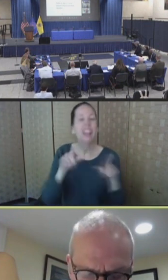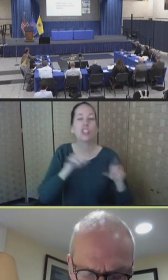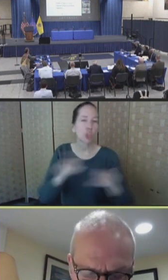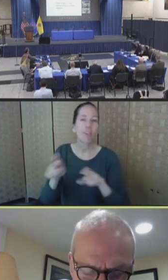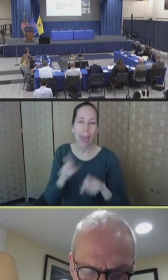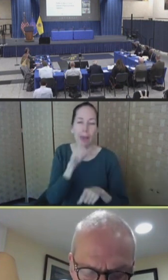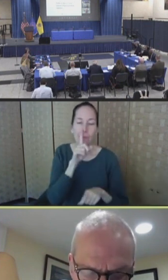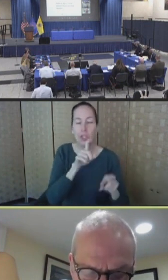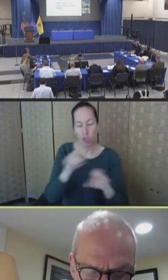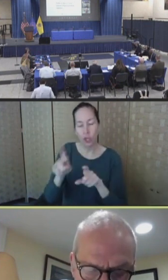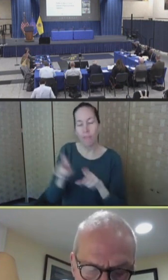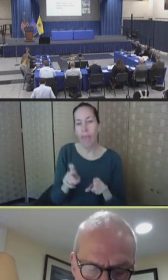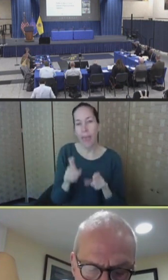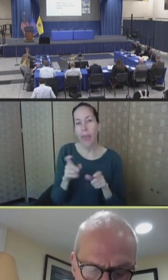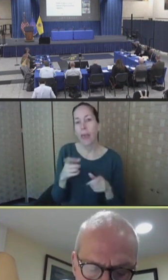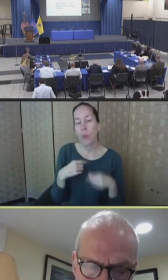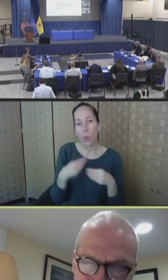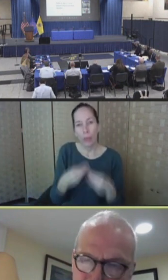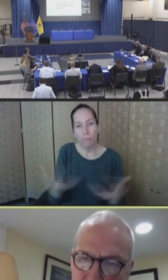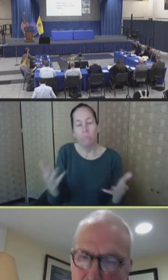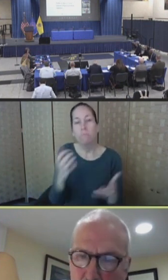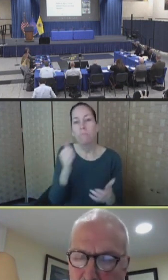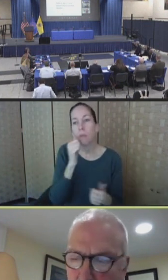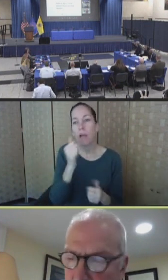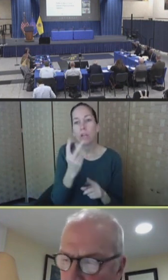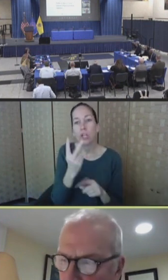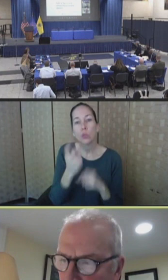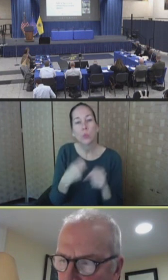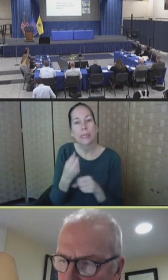It's the first form that's occurred during the pandemic, really trying to outline the